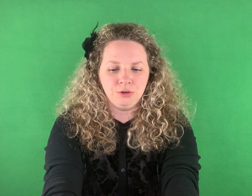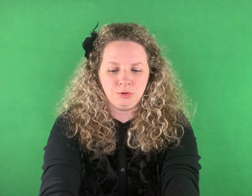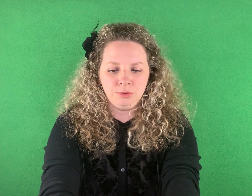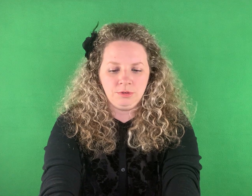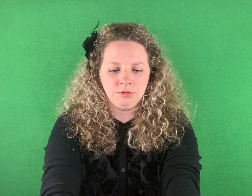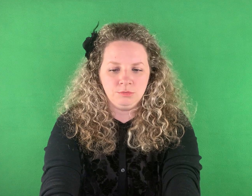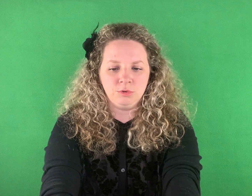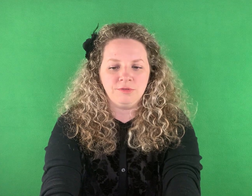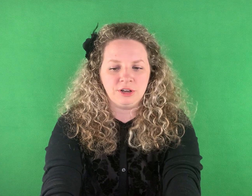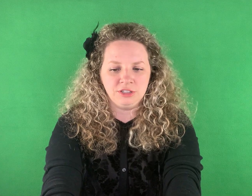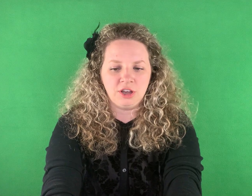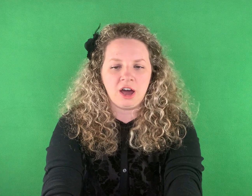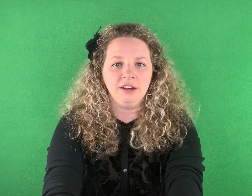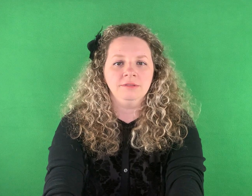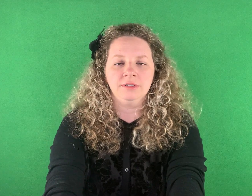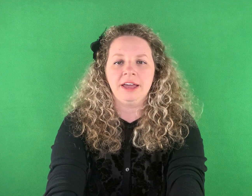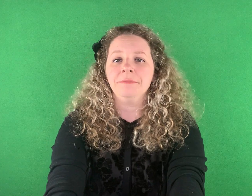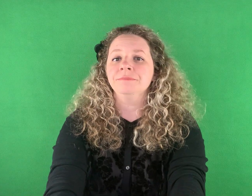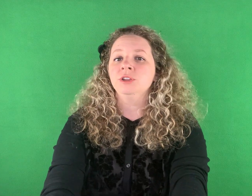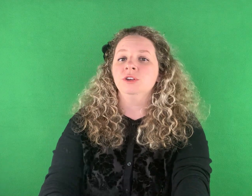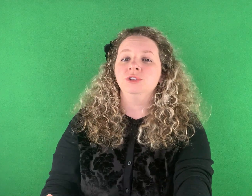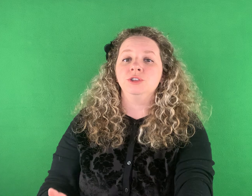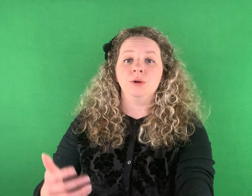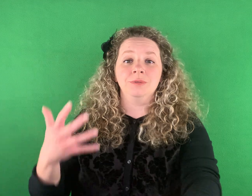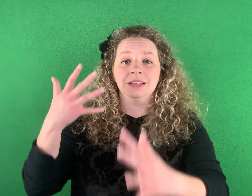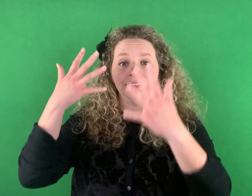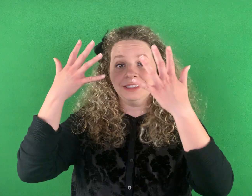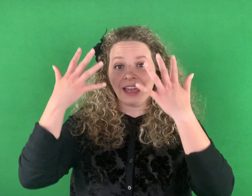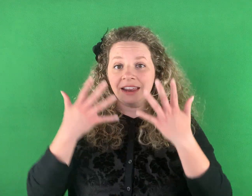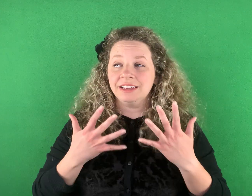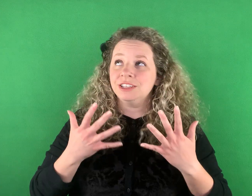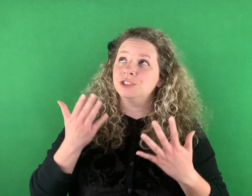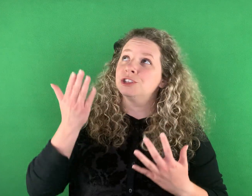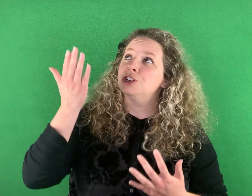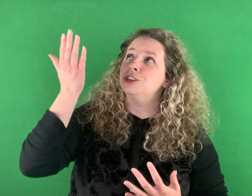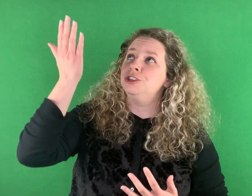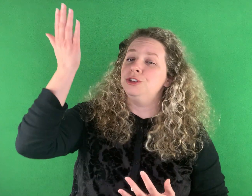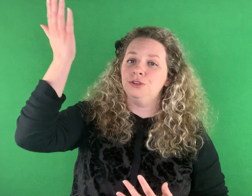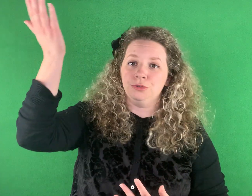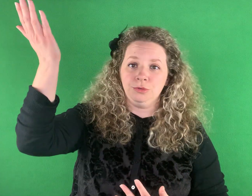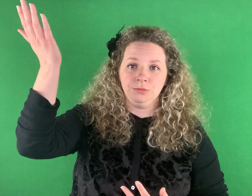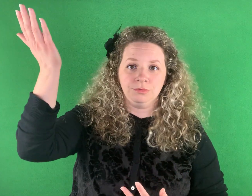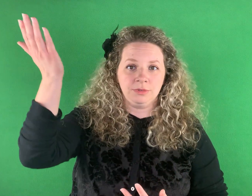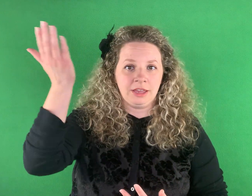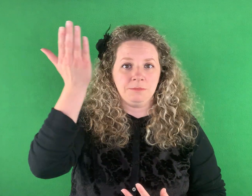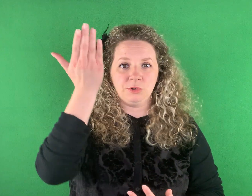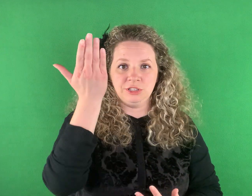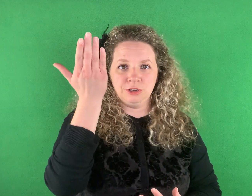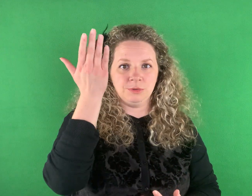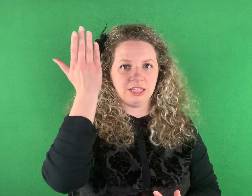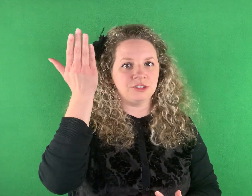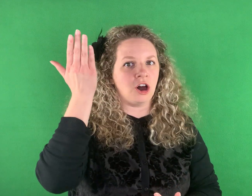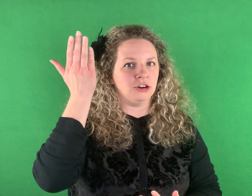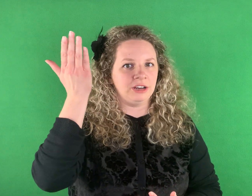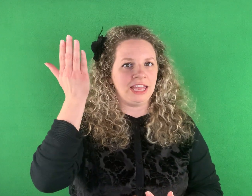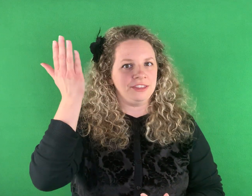(referring to God) Okay. So, SADNESS YOU. Okay. I’m going to do it with the honoring hand,